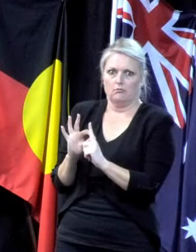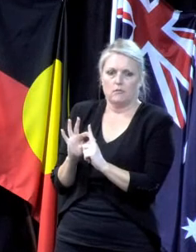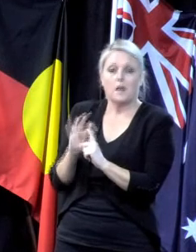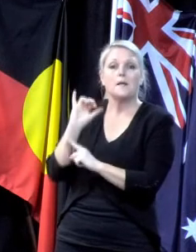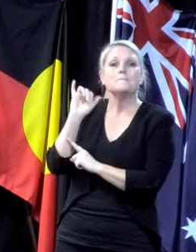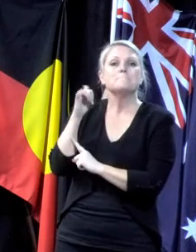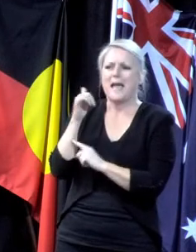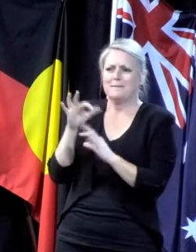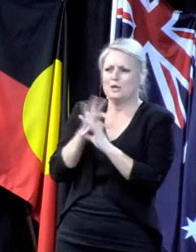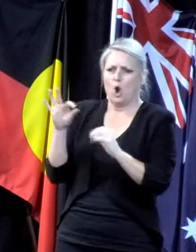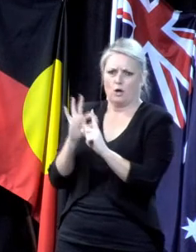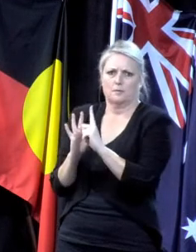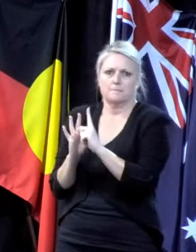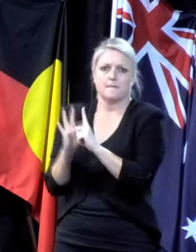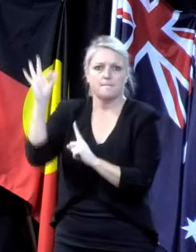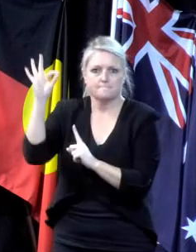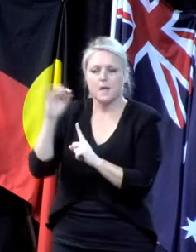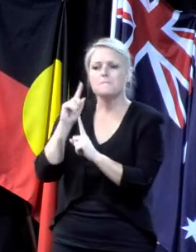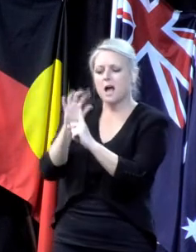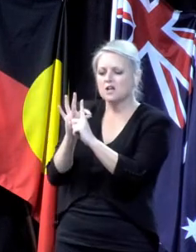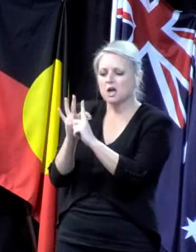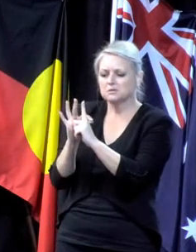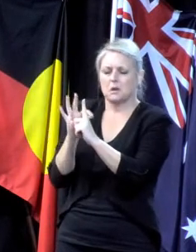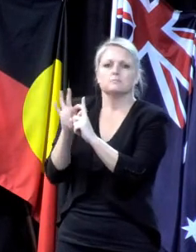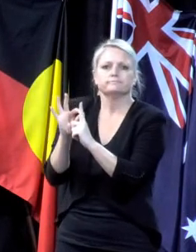They might simply jump from, say, an A1 to an A2.